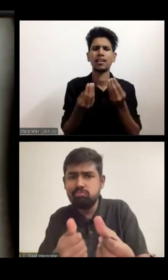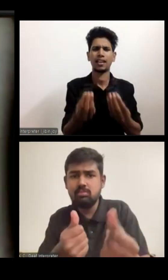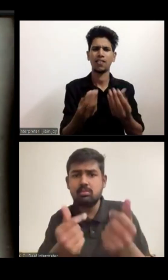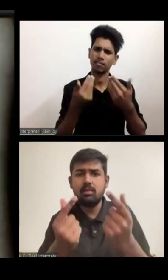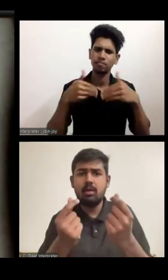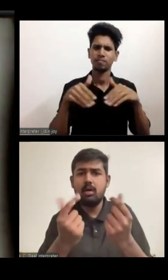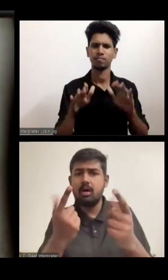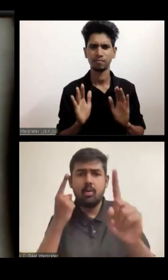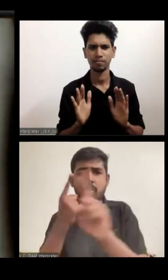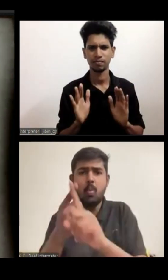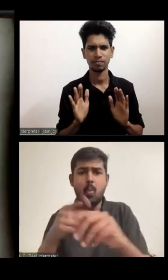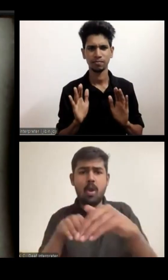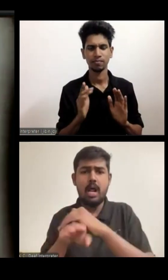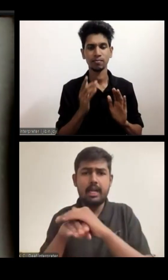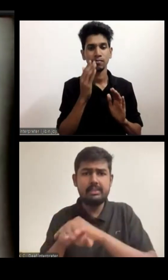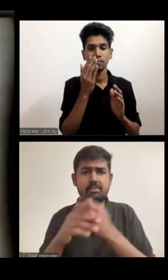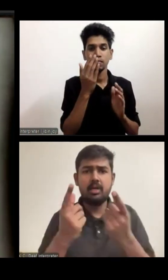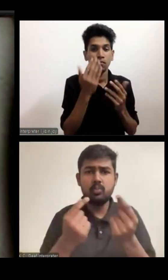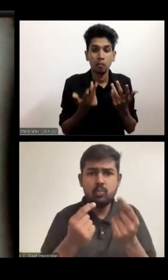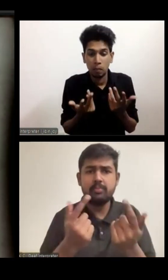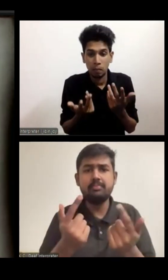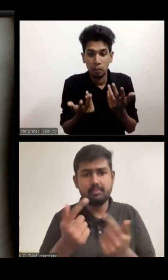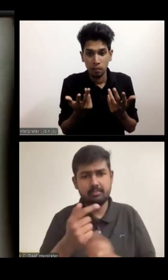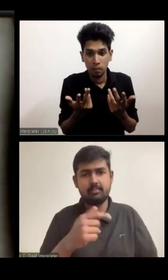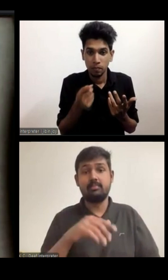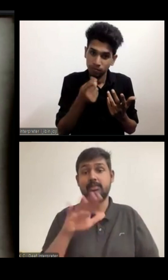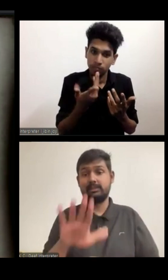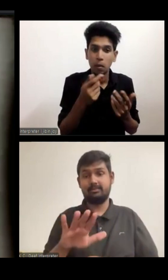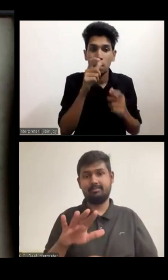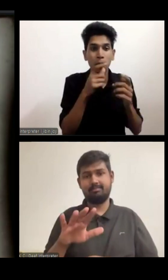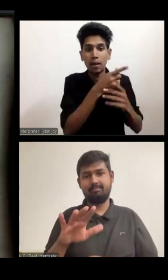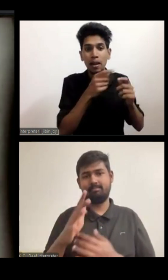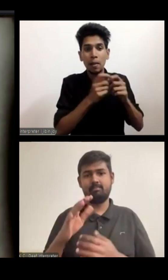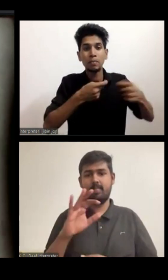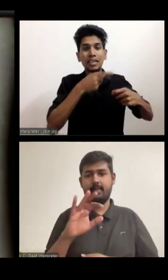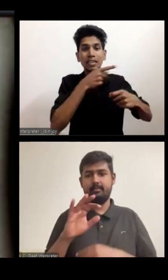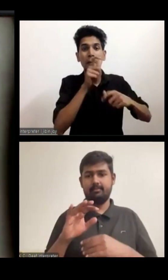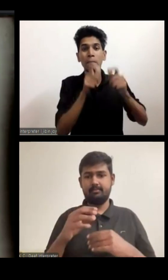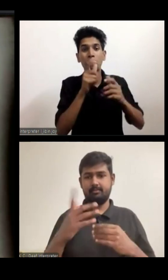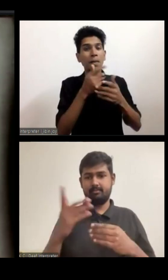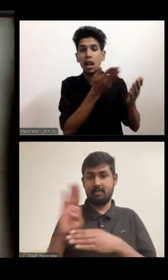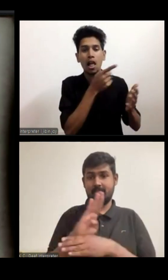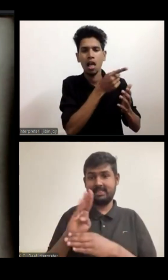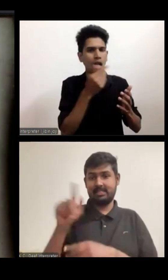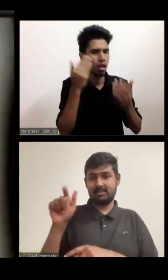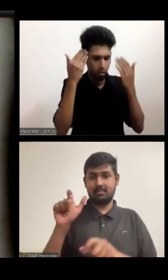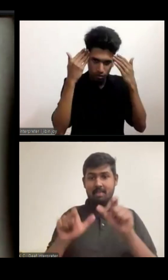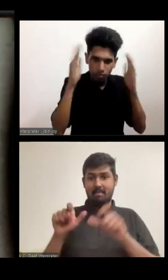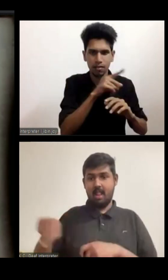Or it is going to be... They don't know anything... Right now... And... Unless an end to this data gap is solved...